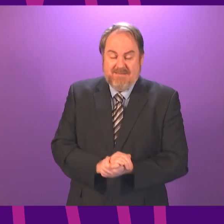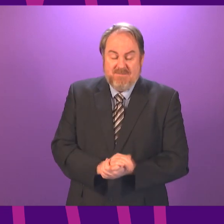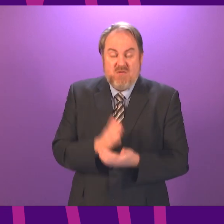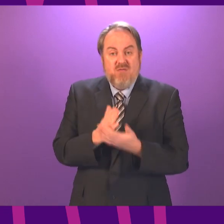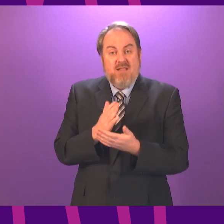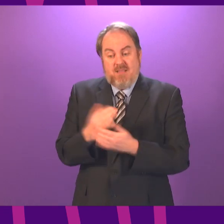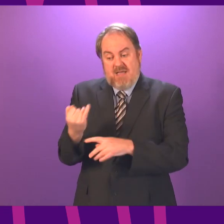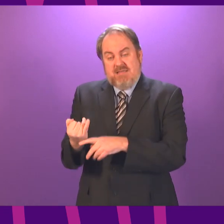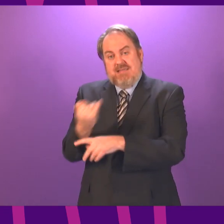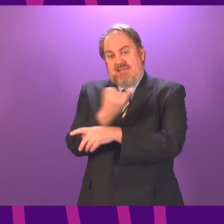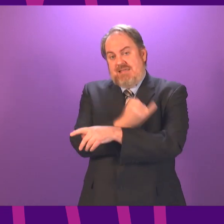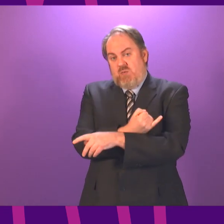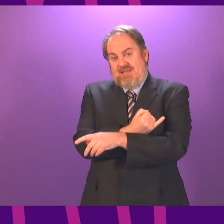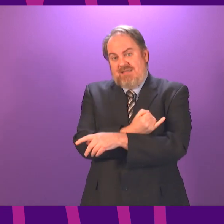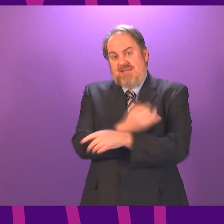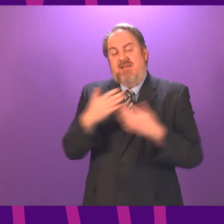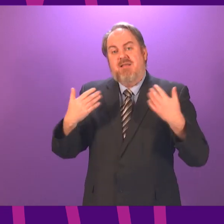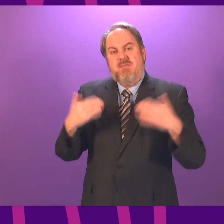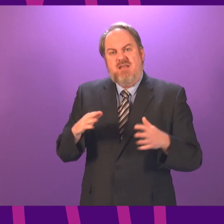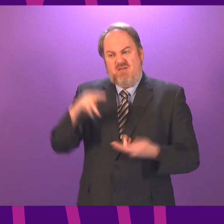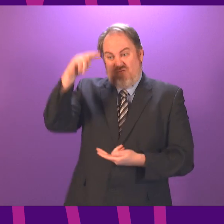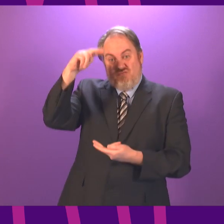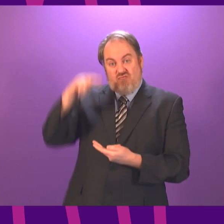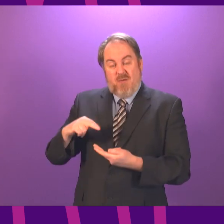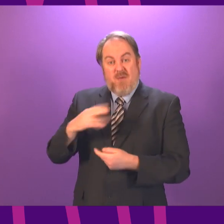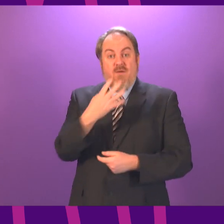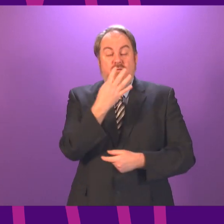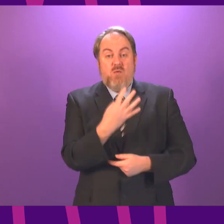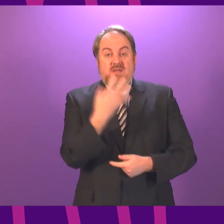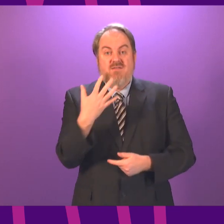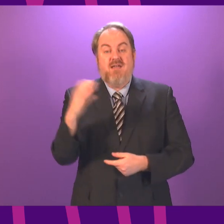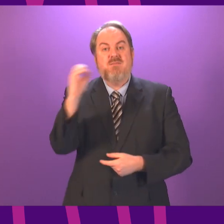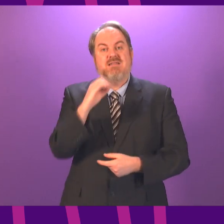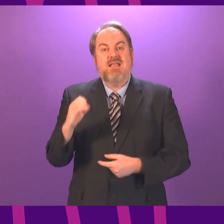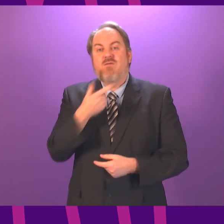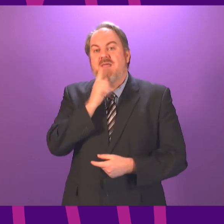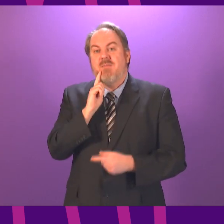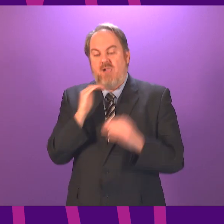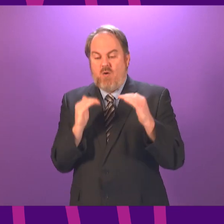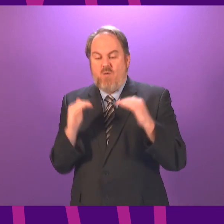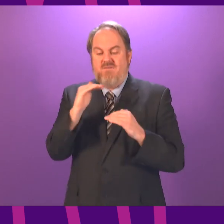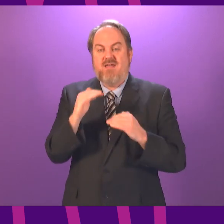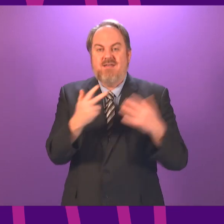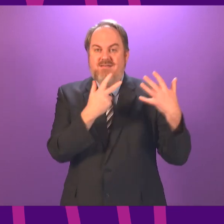that the largest reduction, of 45 per cent, was in the over-85 age group. Of course, over-80s